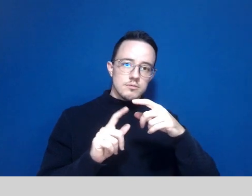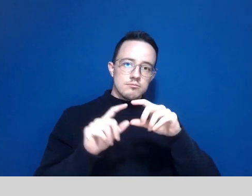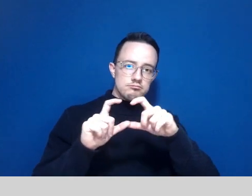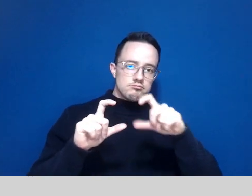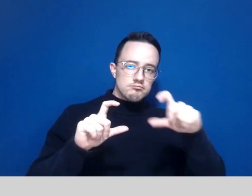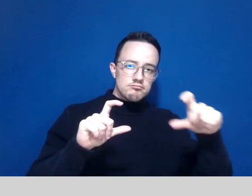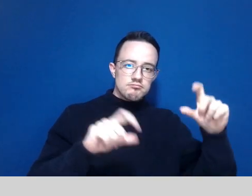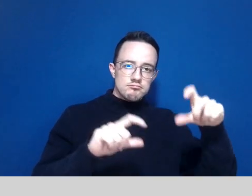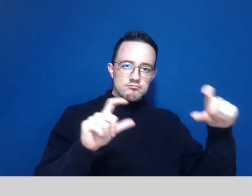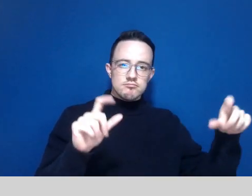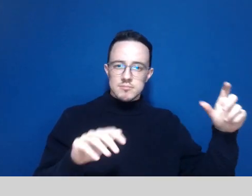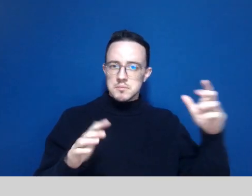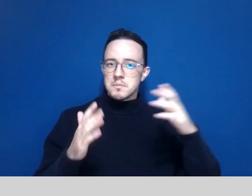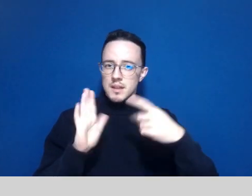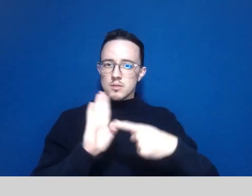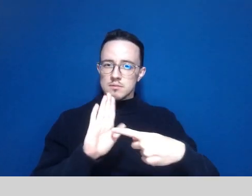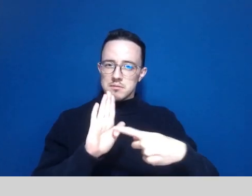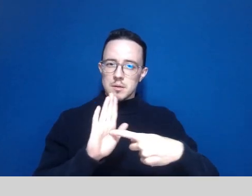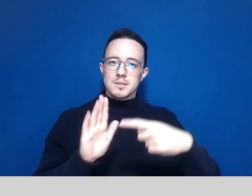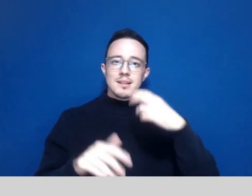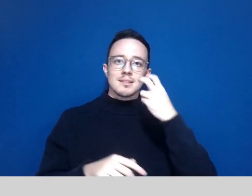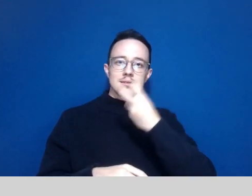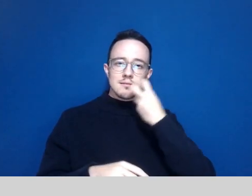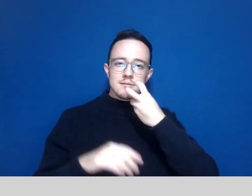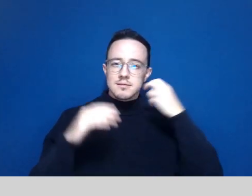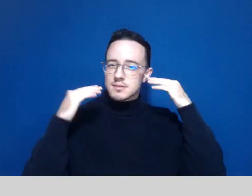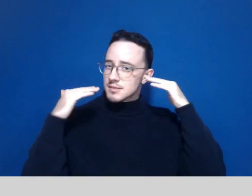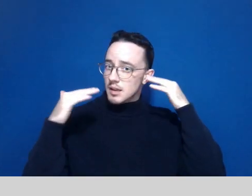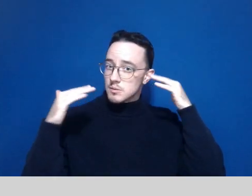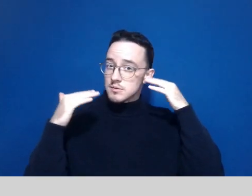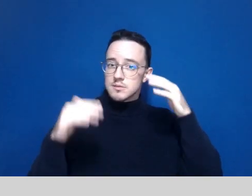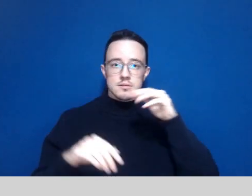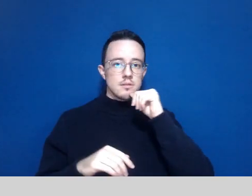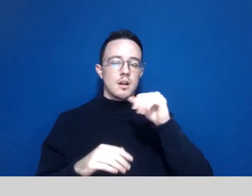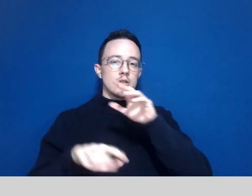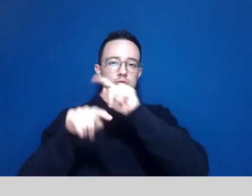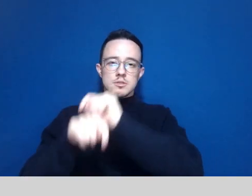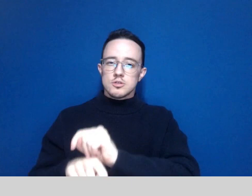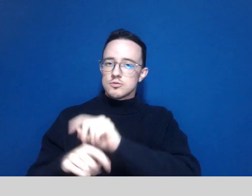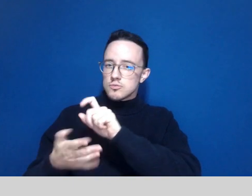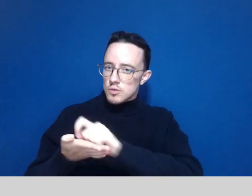that allow you to or that symbolize different phonetic sounds.